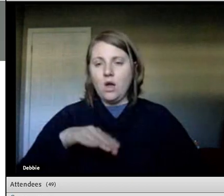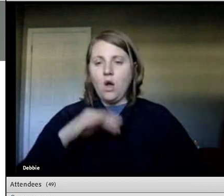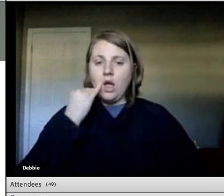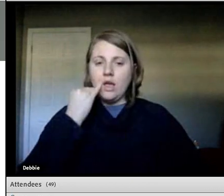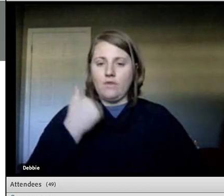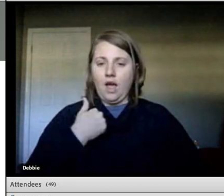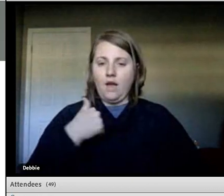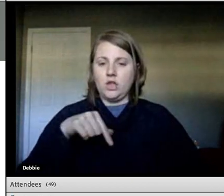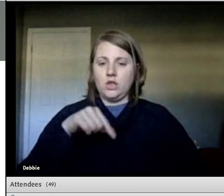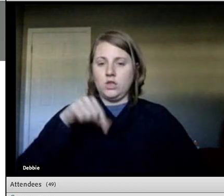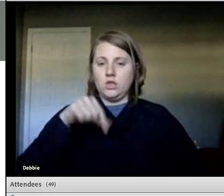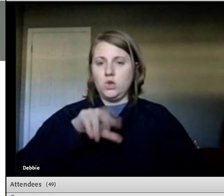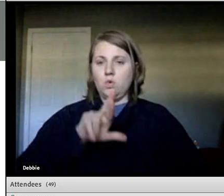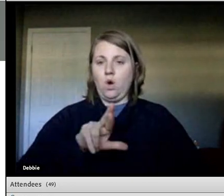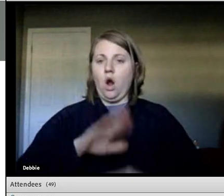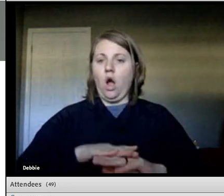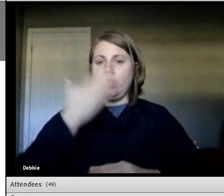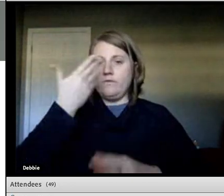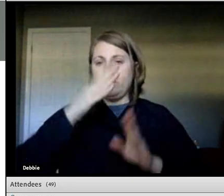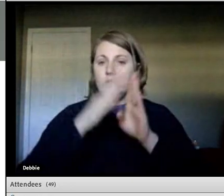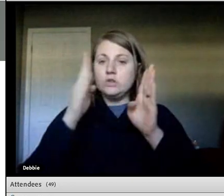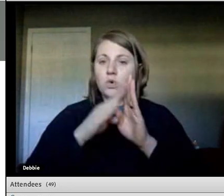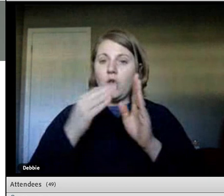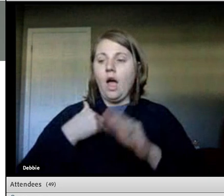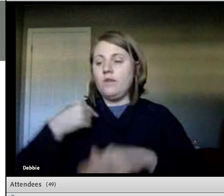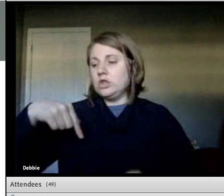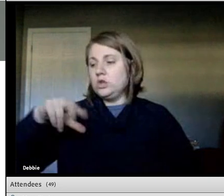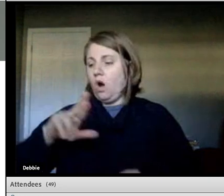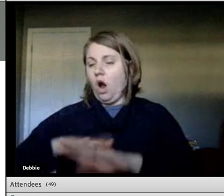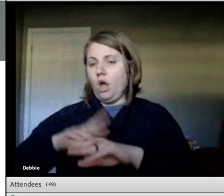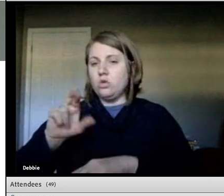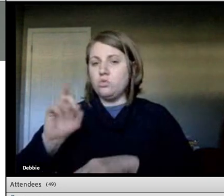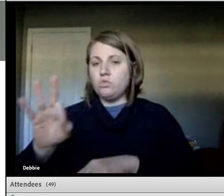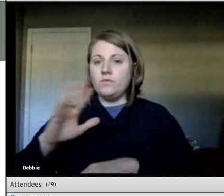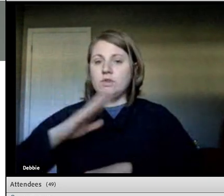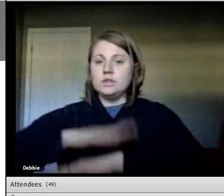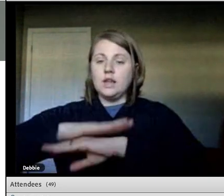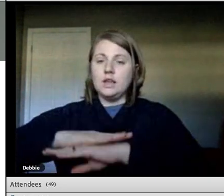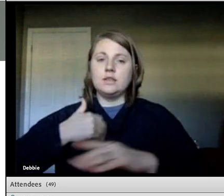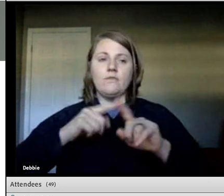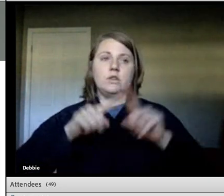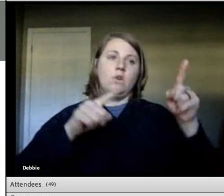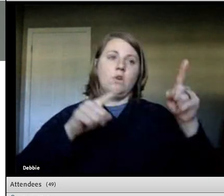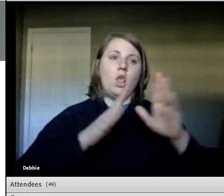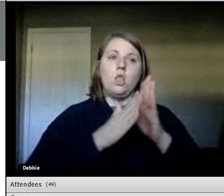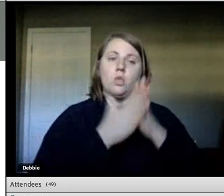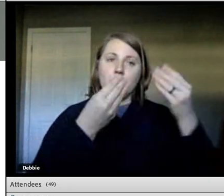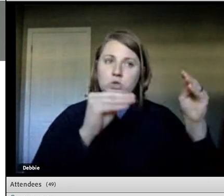I have a QR code at the reference desk. I have a QR code in the bookstore, and I can tell you which place people were scanning it,